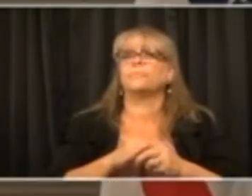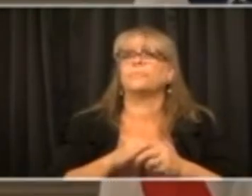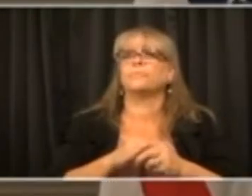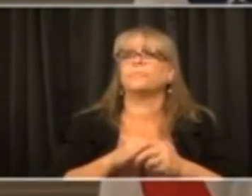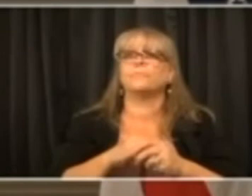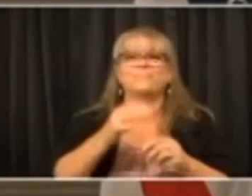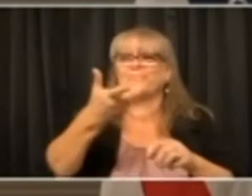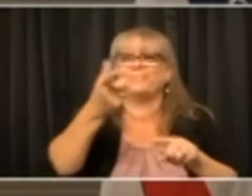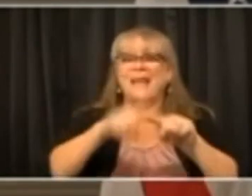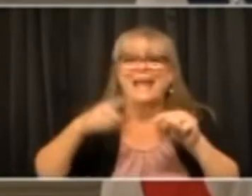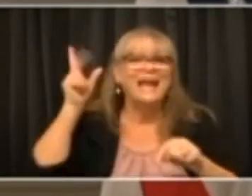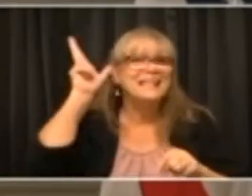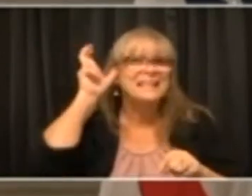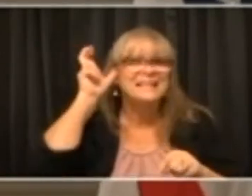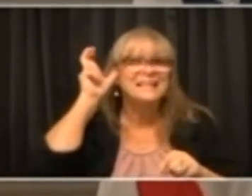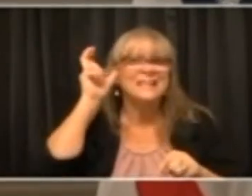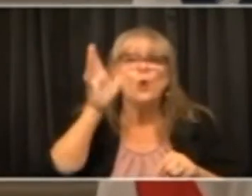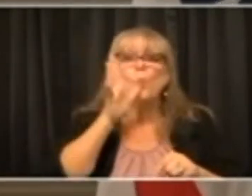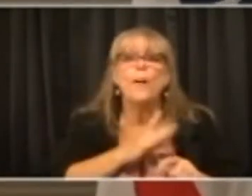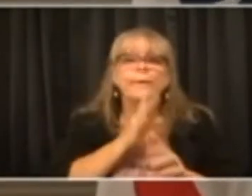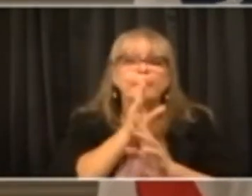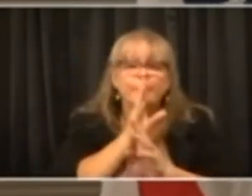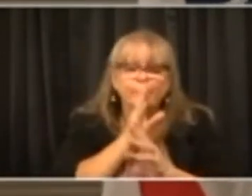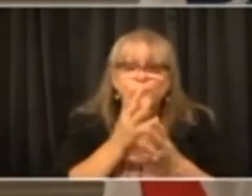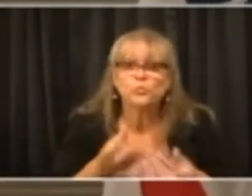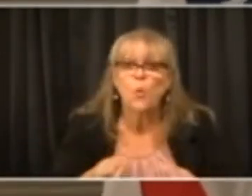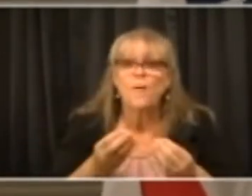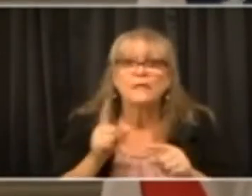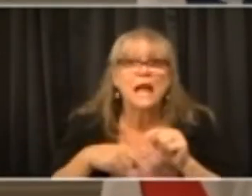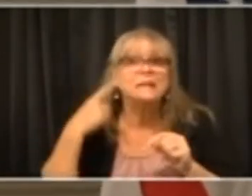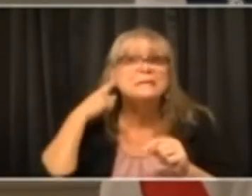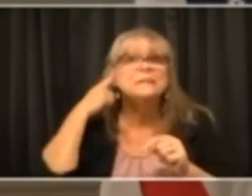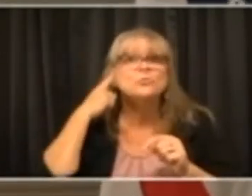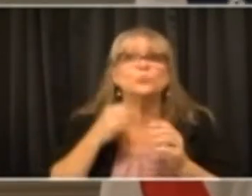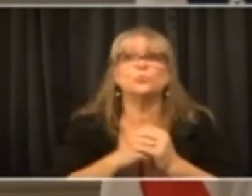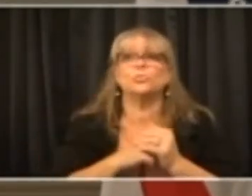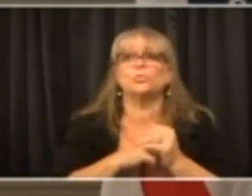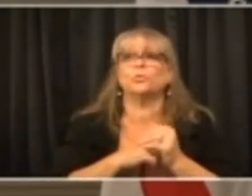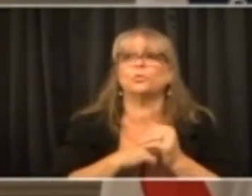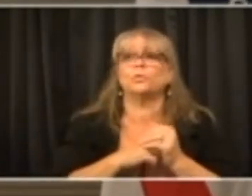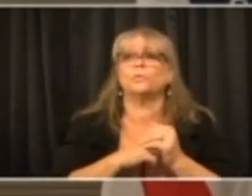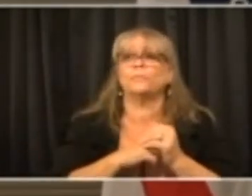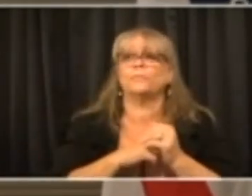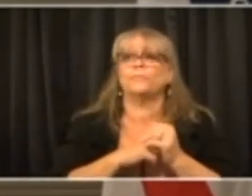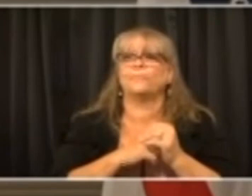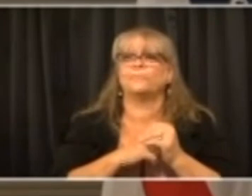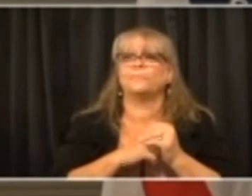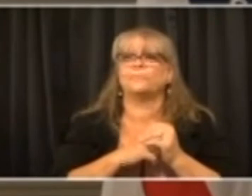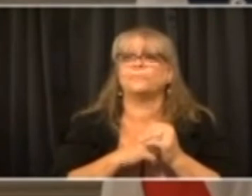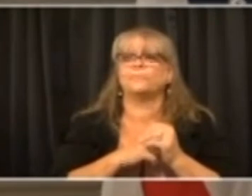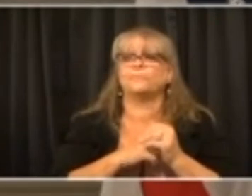both known to cause respiratory symptoms including watery eyes scratchy throat cough and for some difficulty breathing